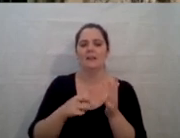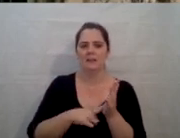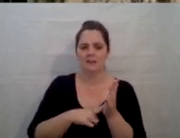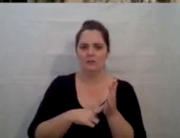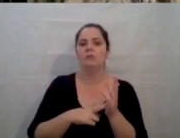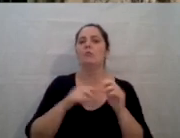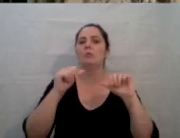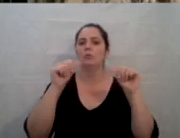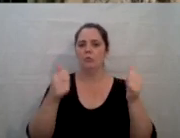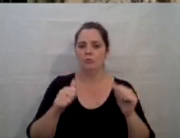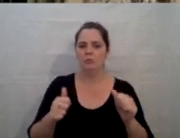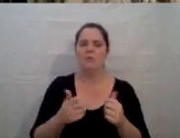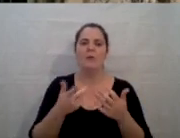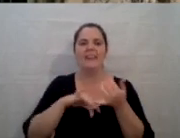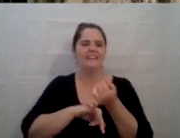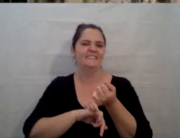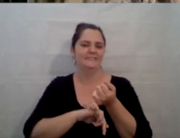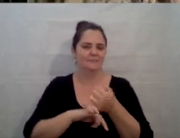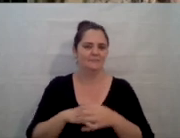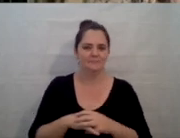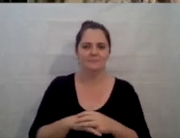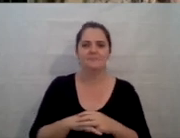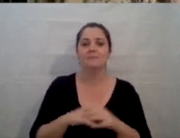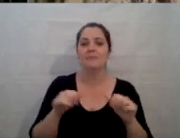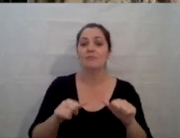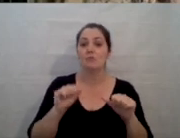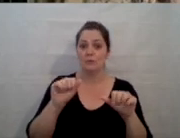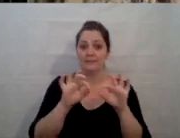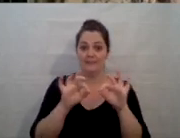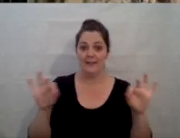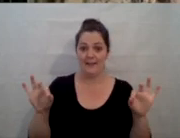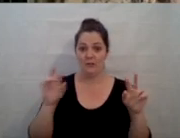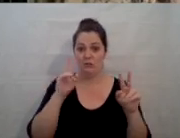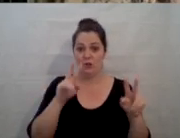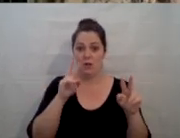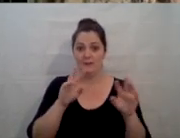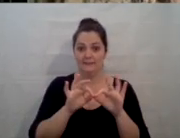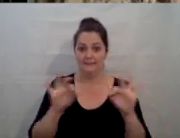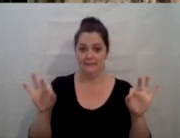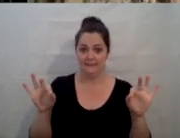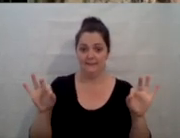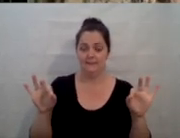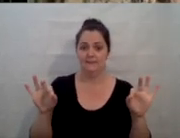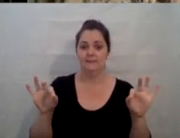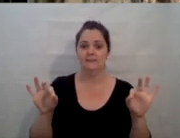So now let's map it out with your sighting sticks. Alright again, sighting stick in your non-dominant hand.